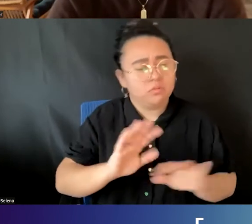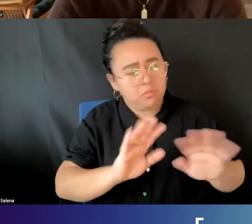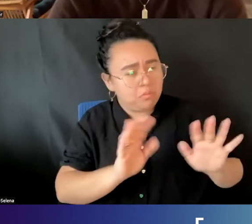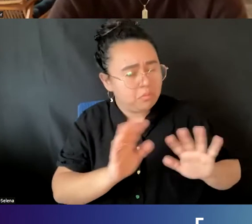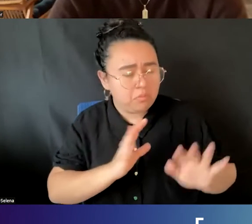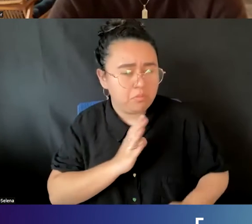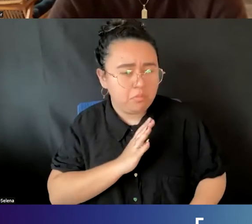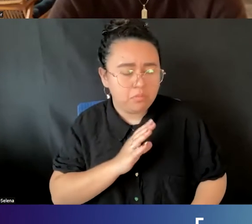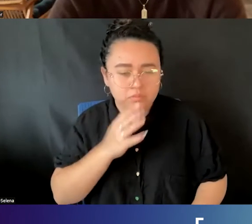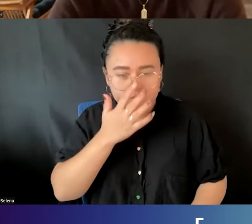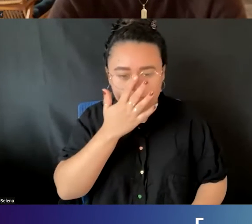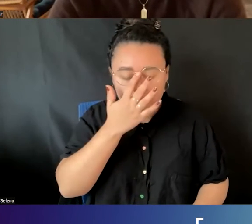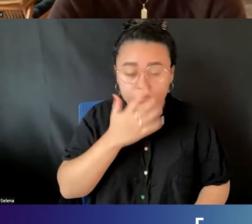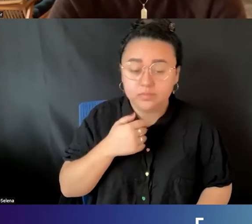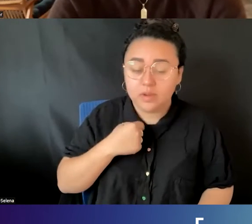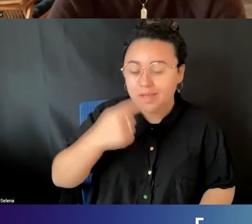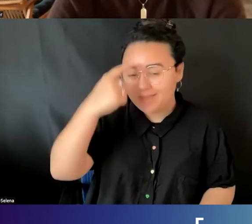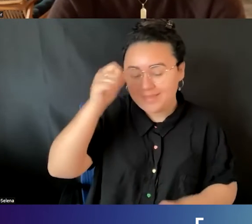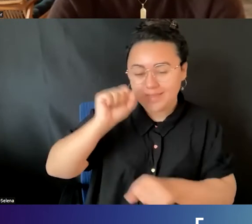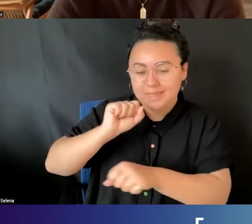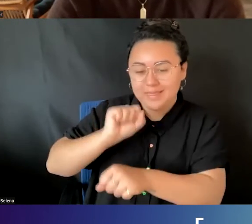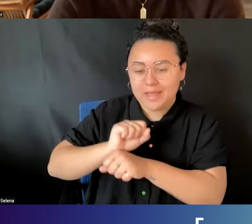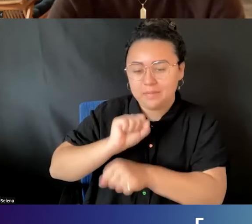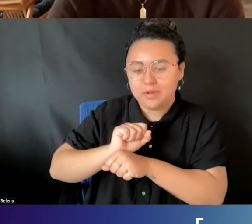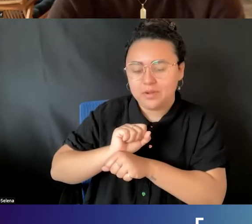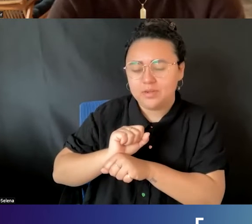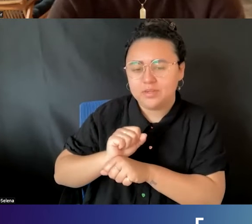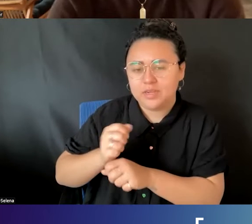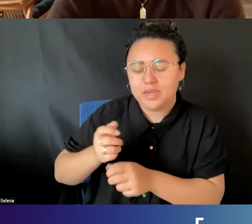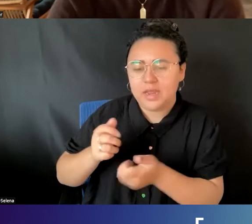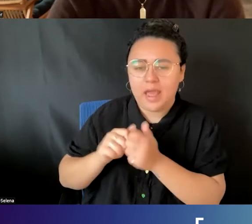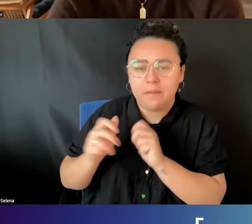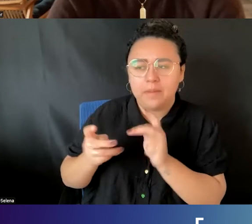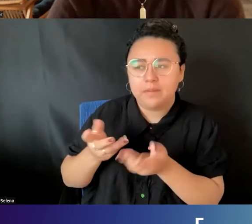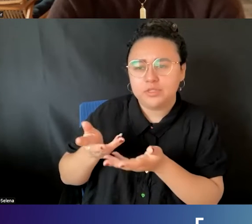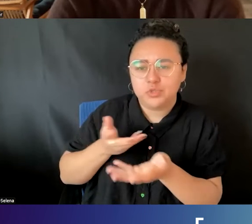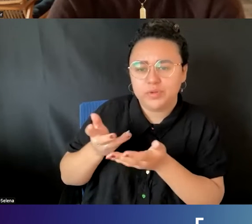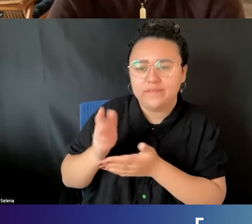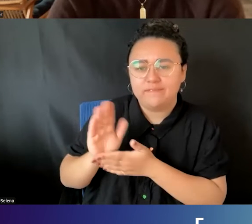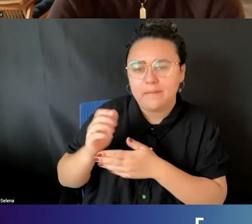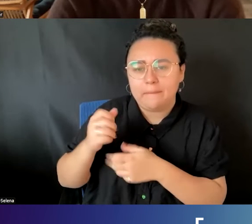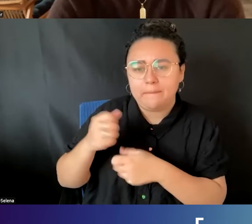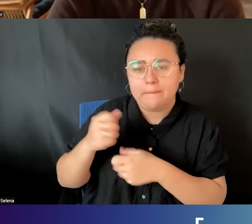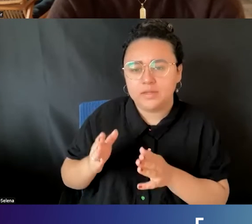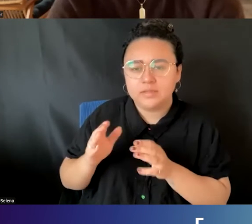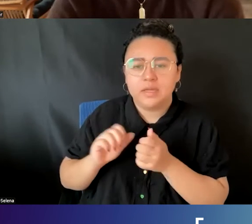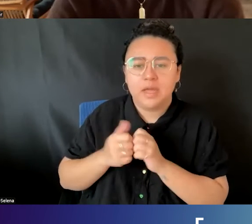Not at all. I mean, I think the labor and the treatment of filmmakers, right, how we are regarded for the work we do